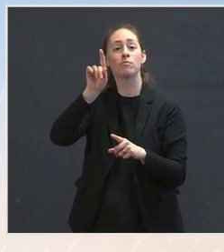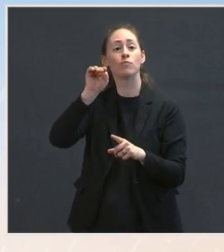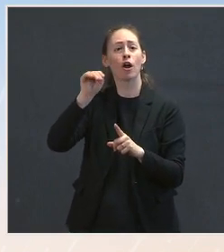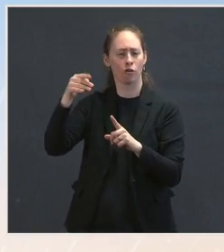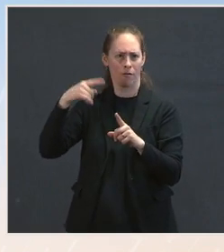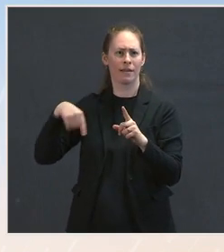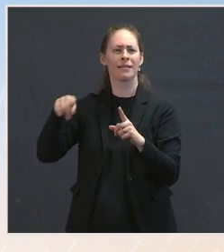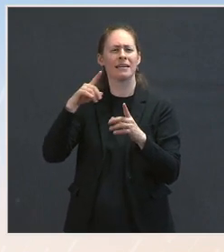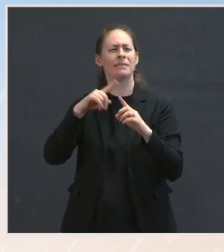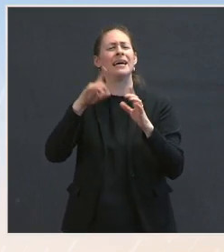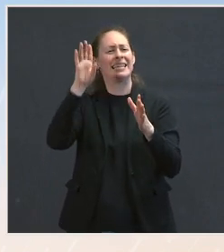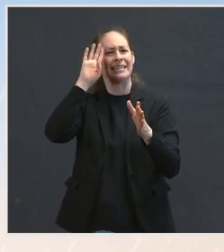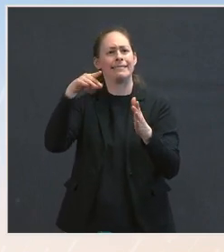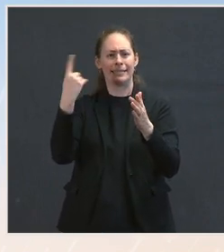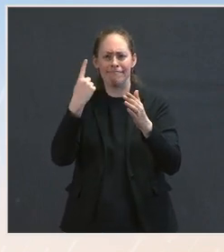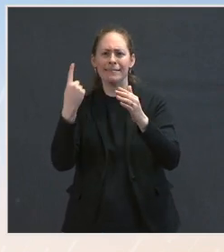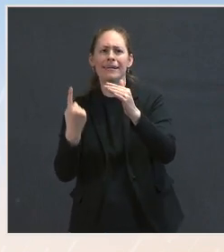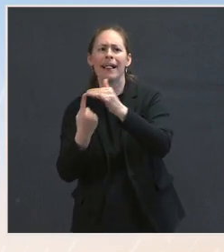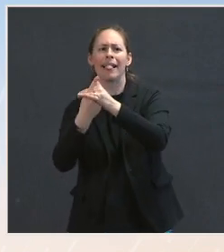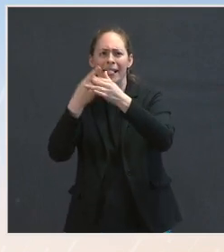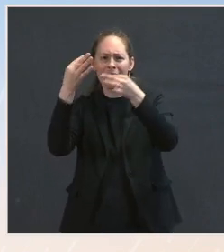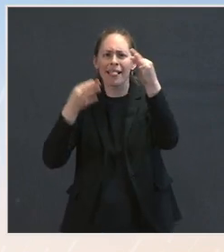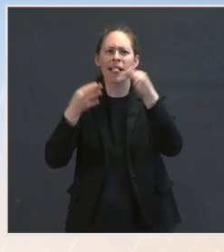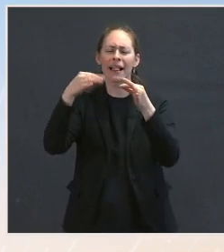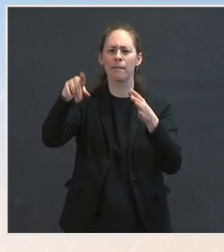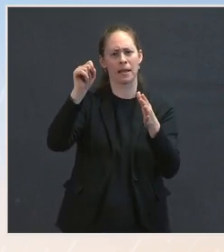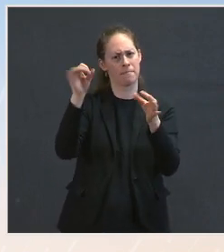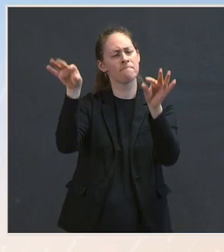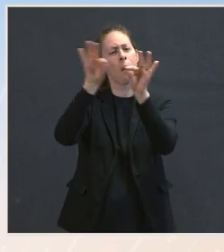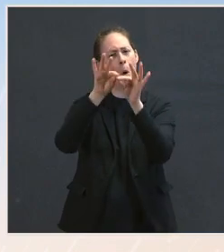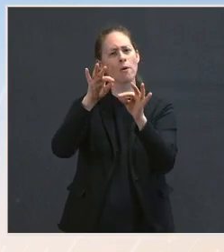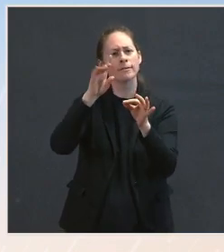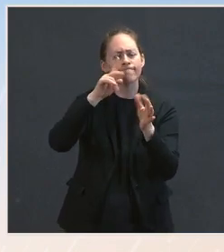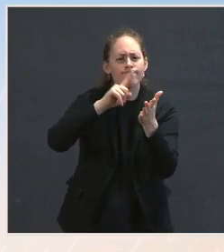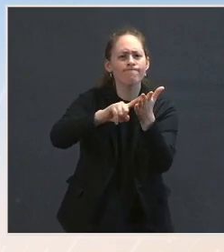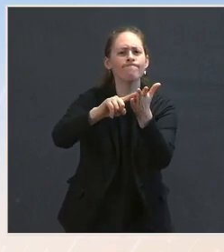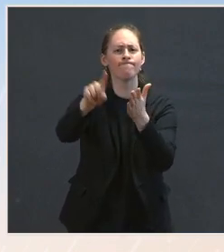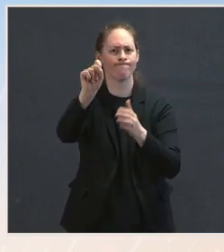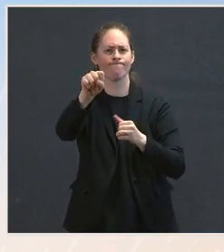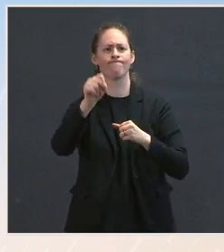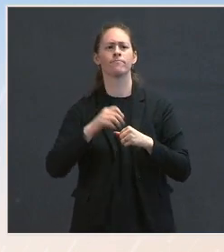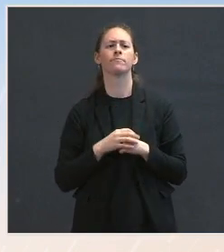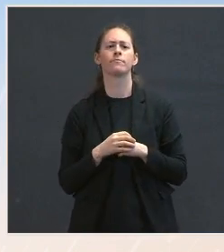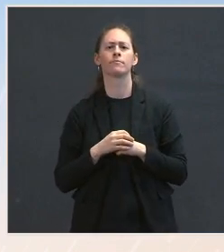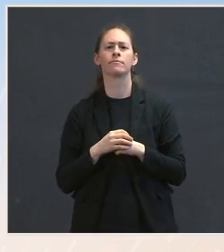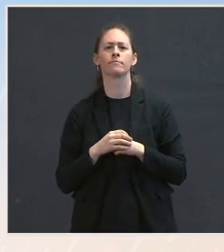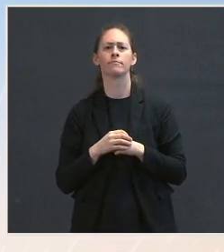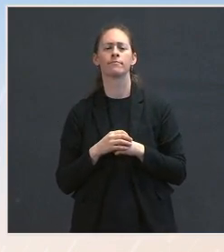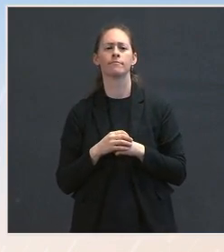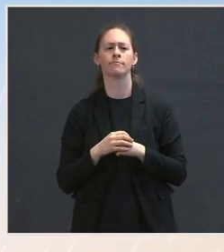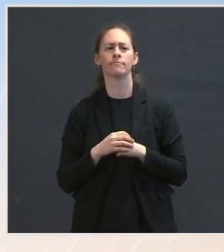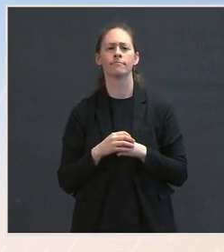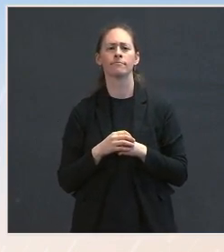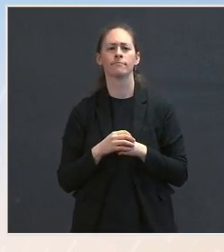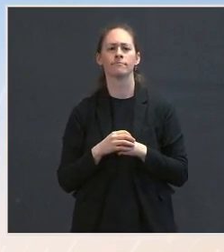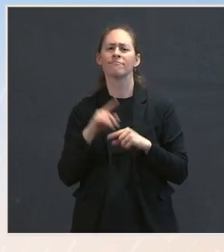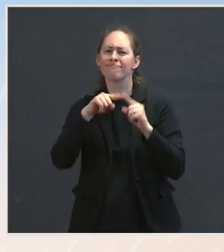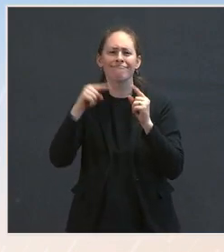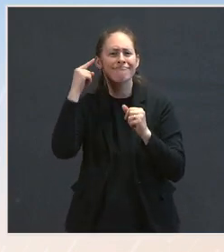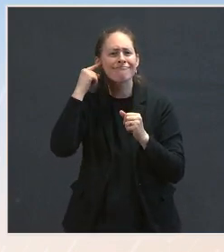The Press: Has the President spoken to leaders from Africa yet? And how concerned is he about competition from China